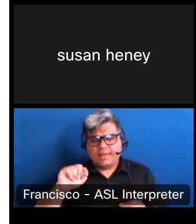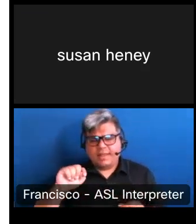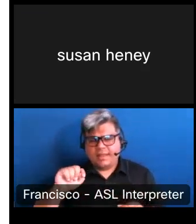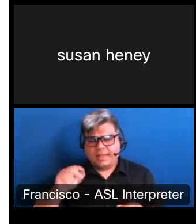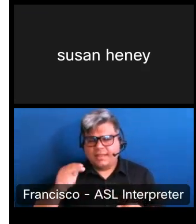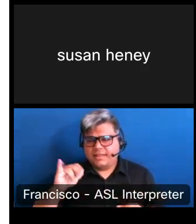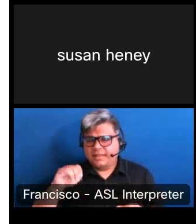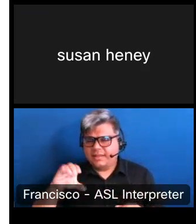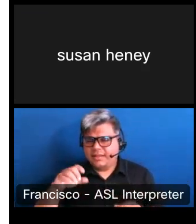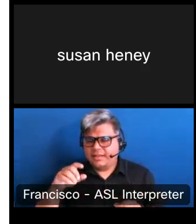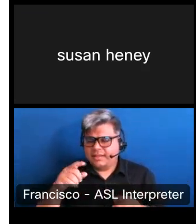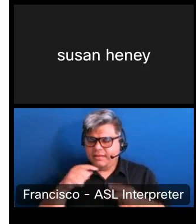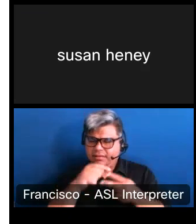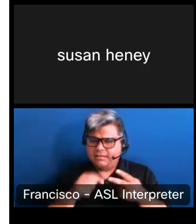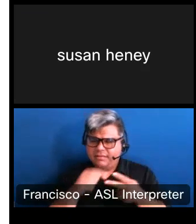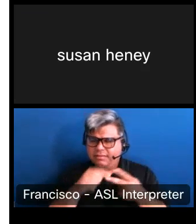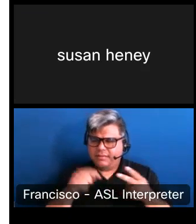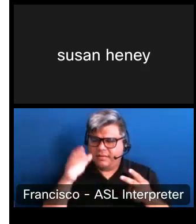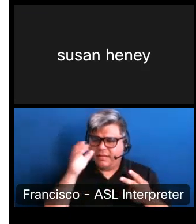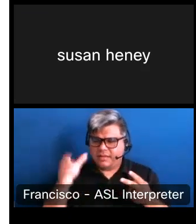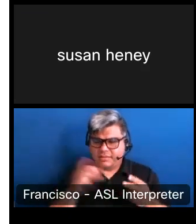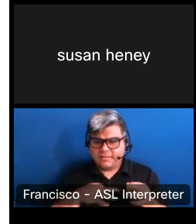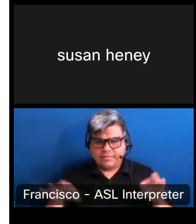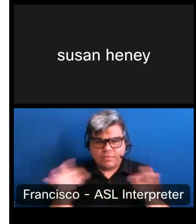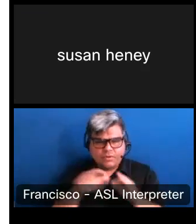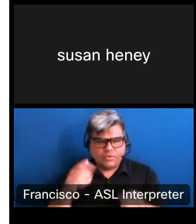and it is important that you are aware of the differences. For future reference,